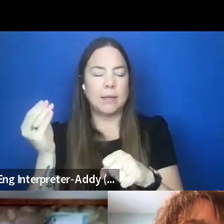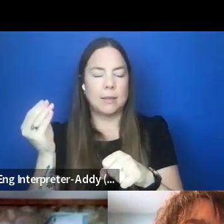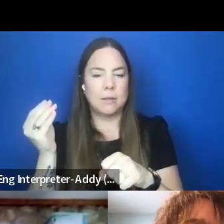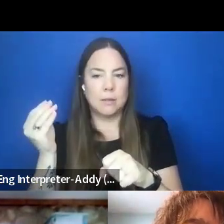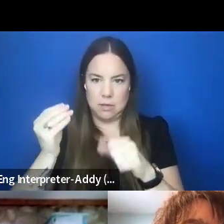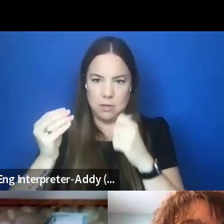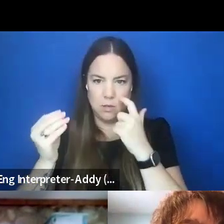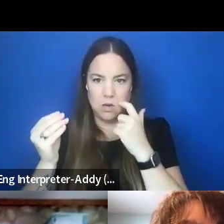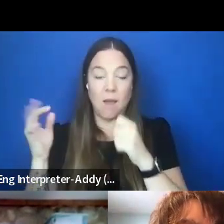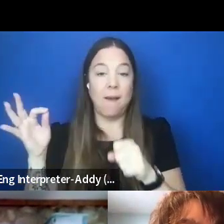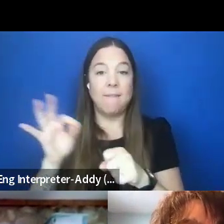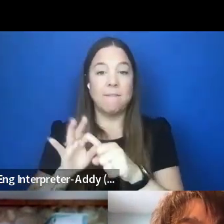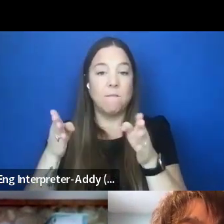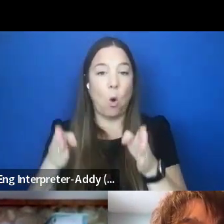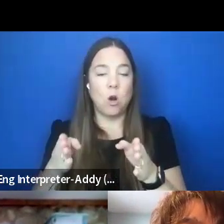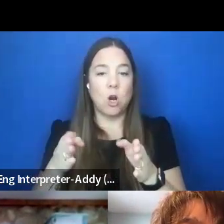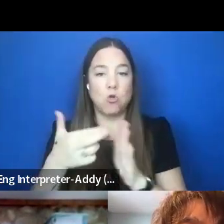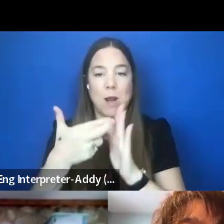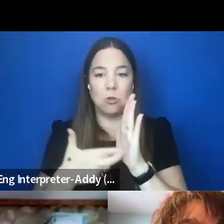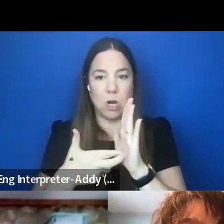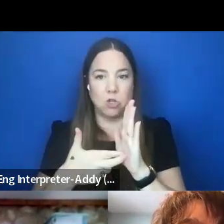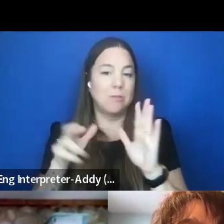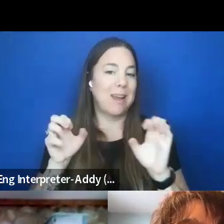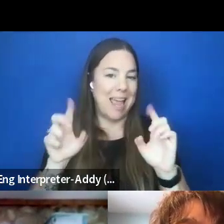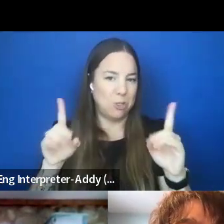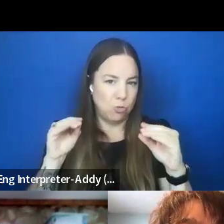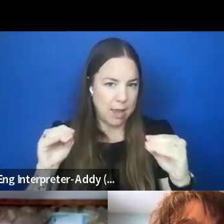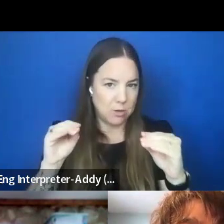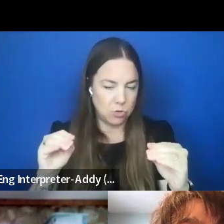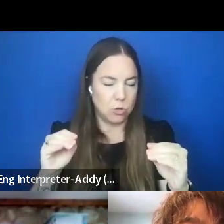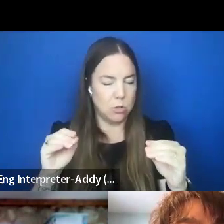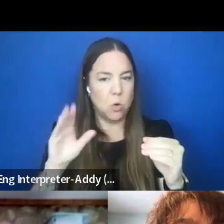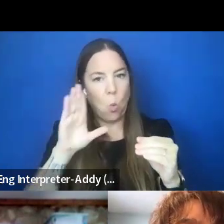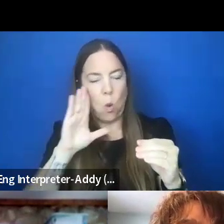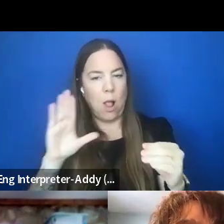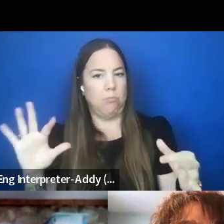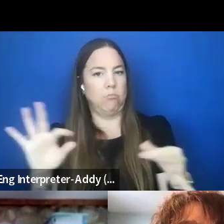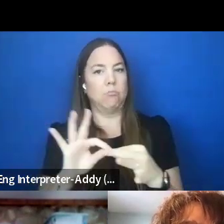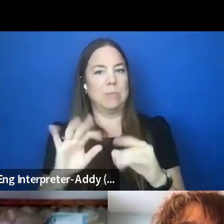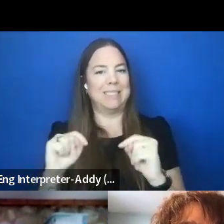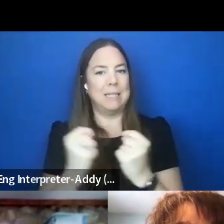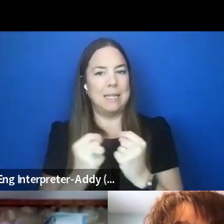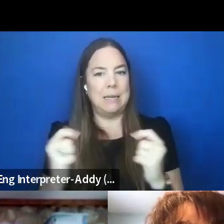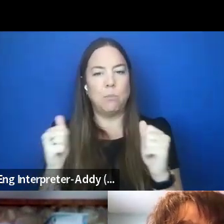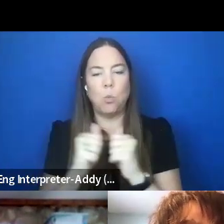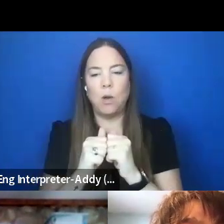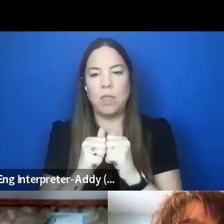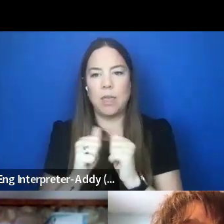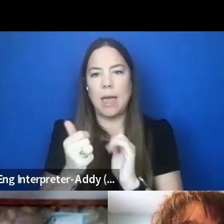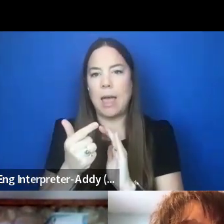Adeleigh Belyeu: Voter registration and education. Adeleigh Belyeu: They are teaming up with. Adeleigh Belyeu: the League of Women Voters